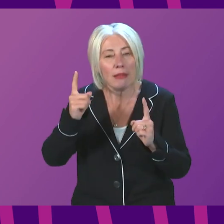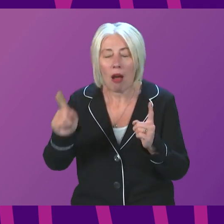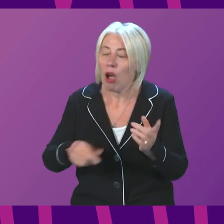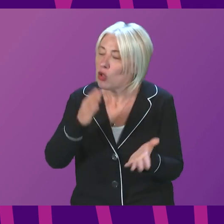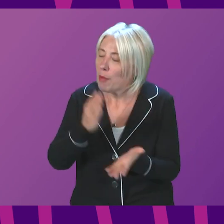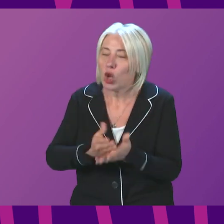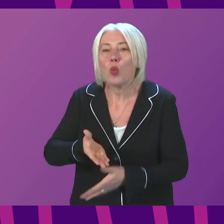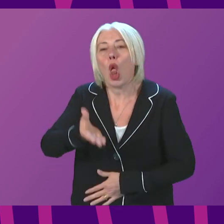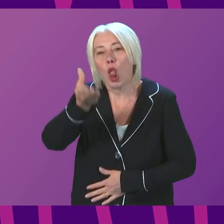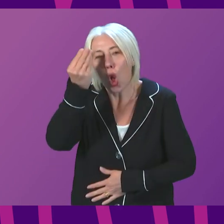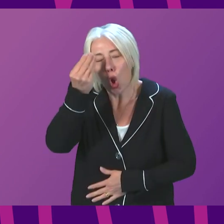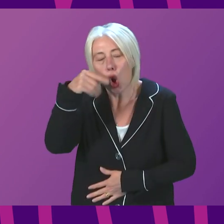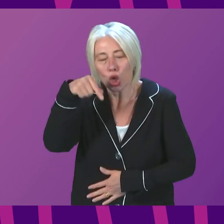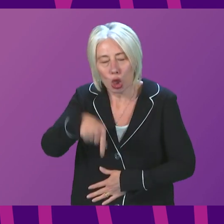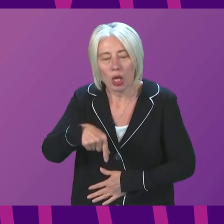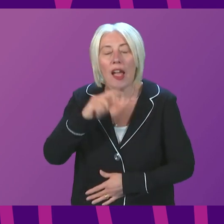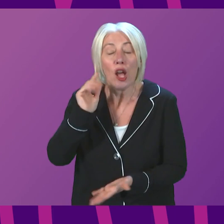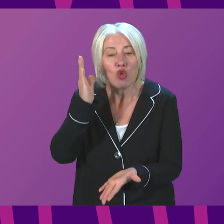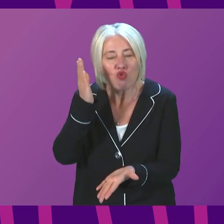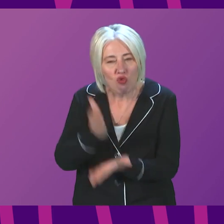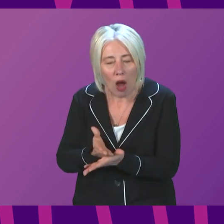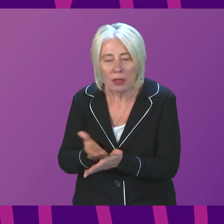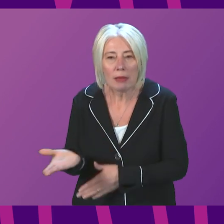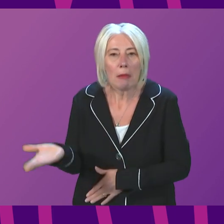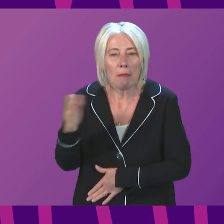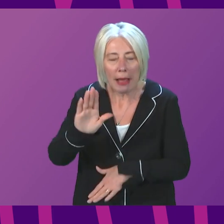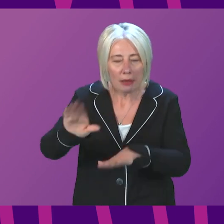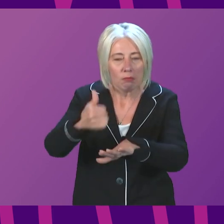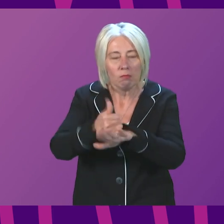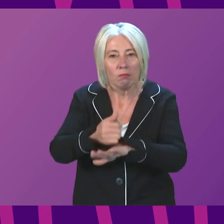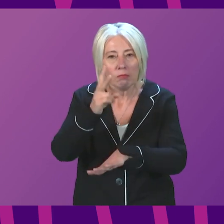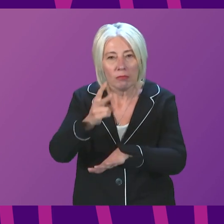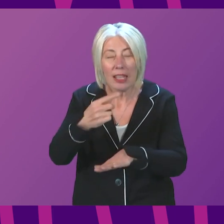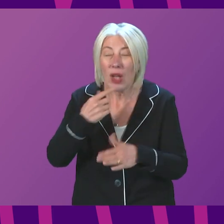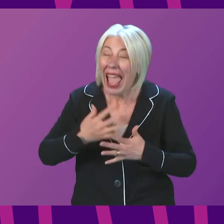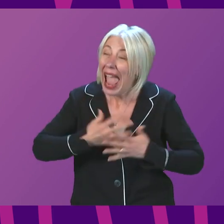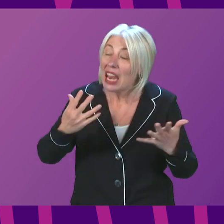are learned and that trust is re-established so that anyone who considers in the future